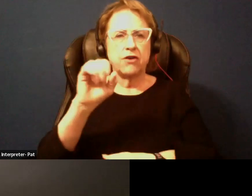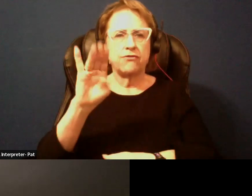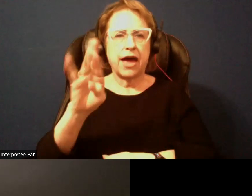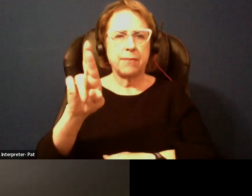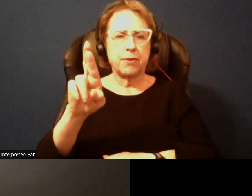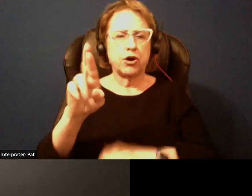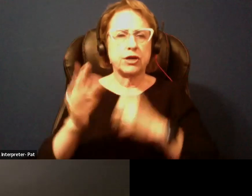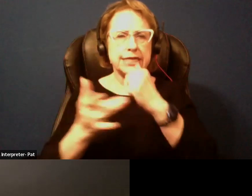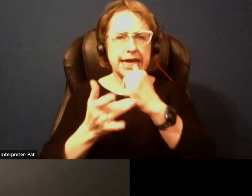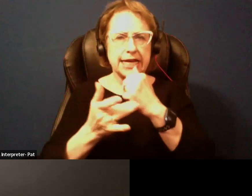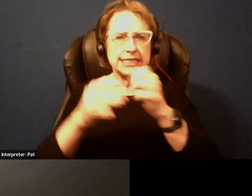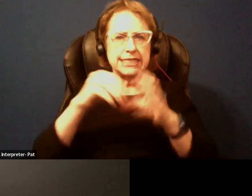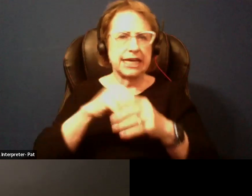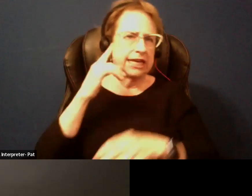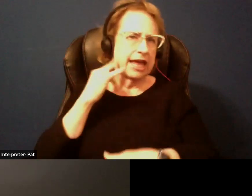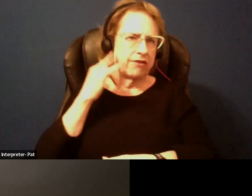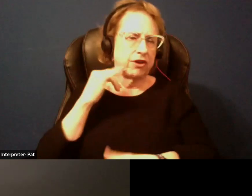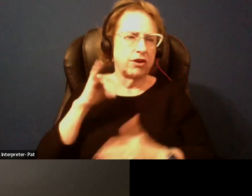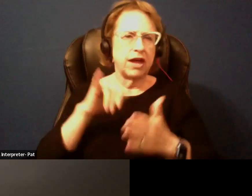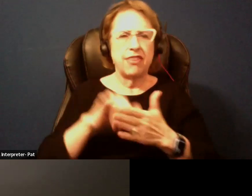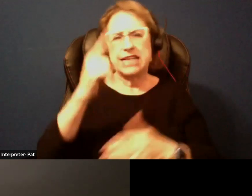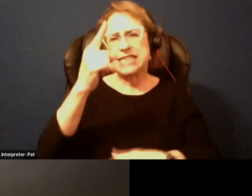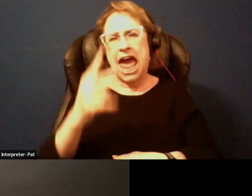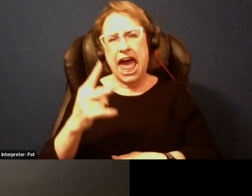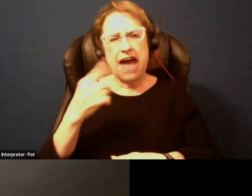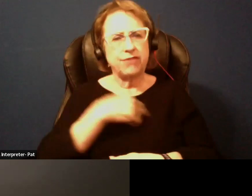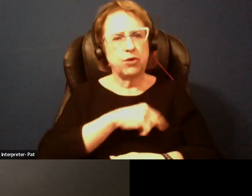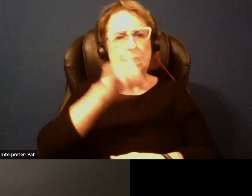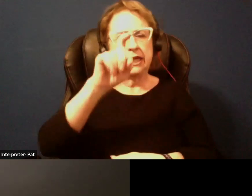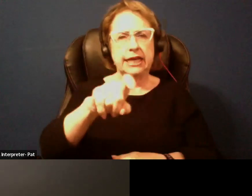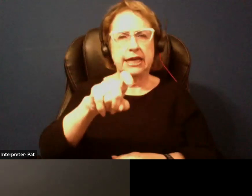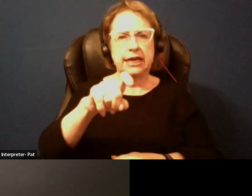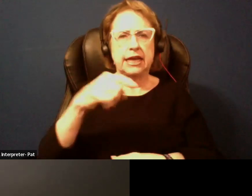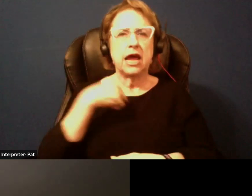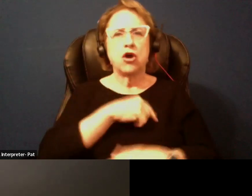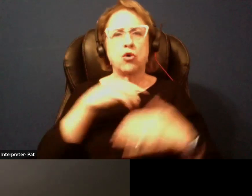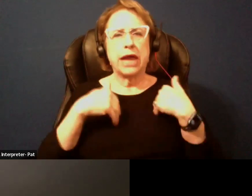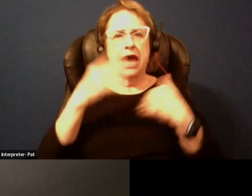probably about half or a third of what we need. We have 18 training organizations in the state.